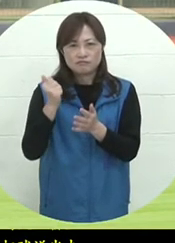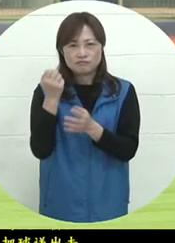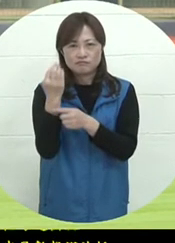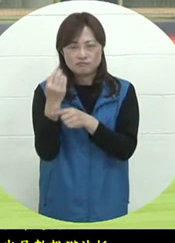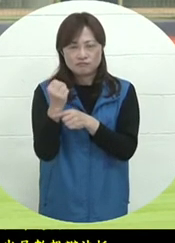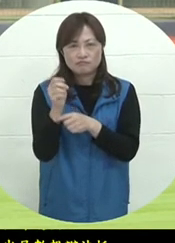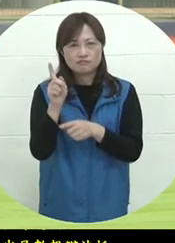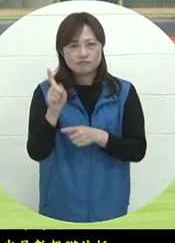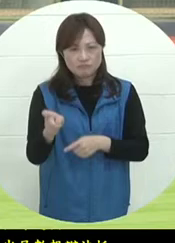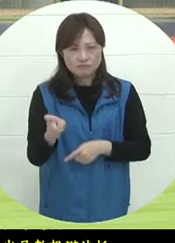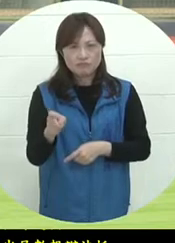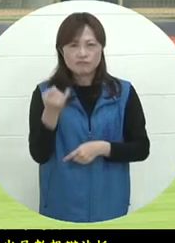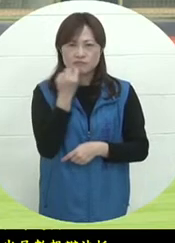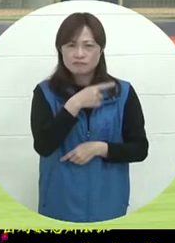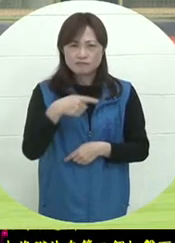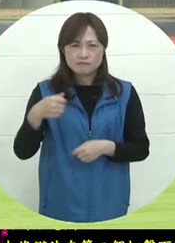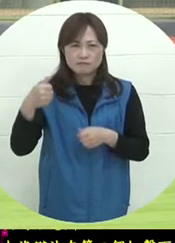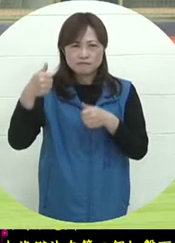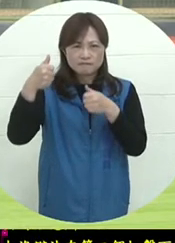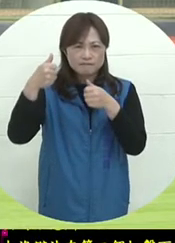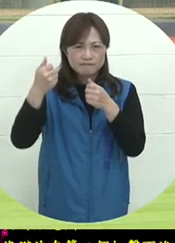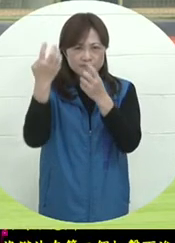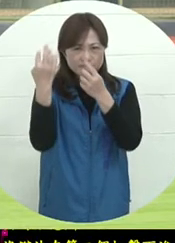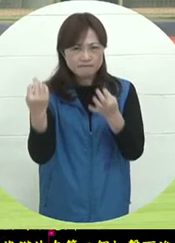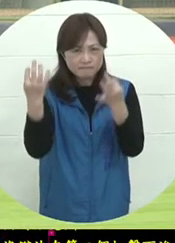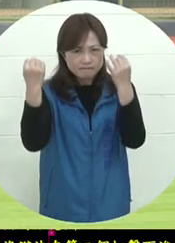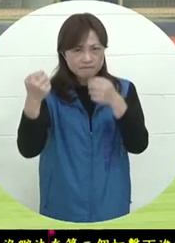or even reverse it and leave the responsibility to the teammates behind